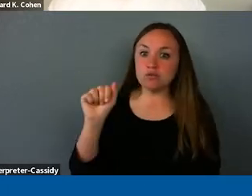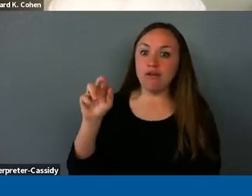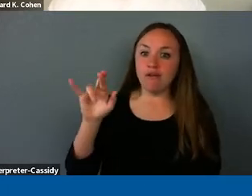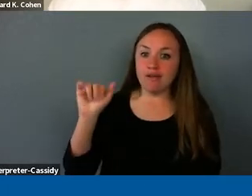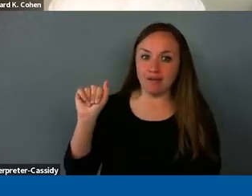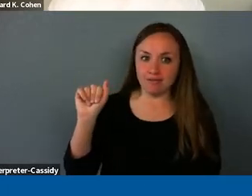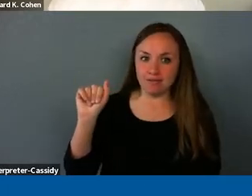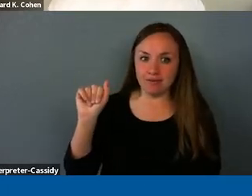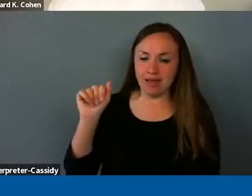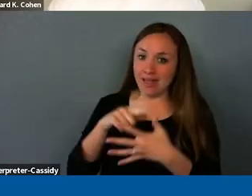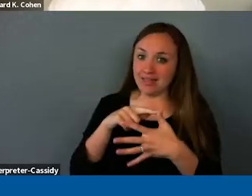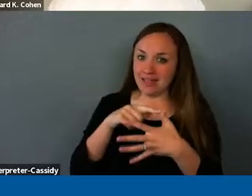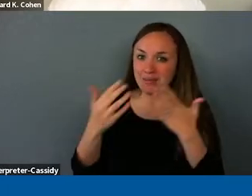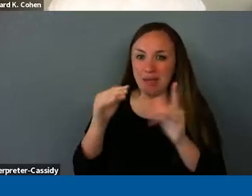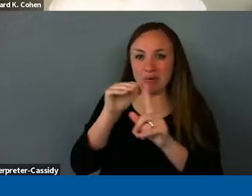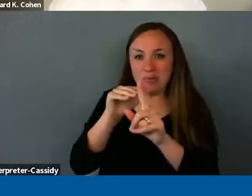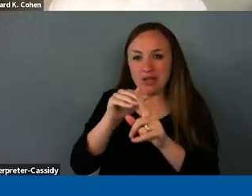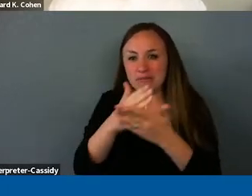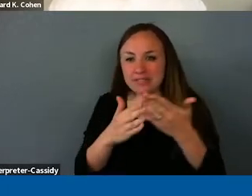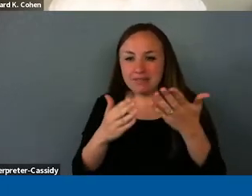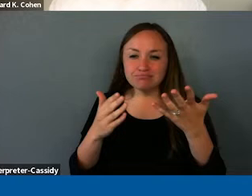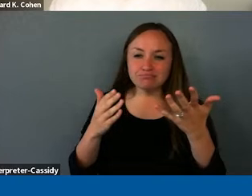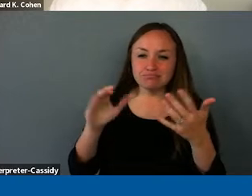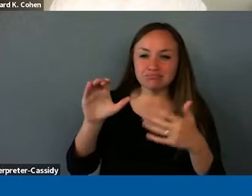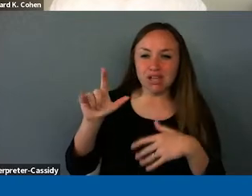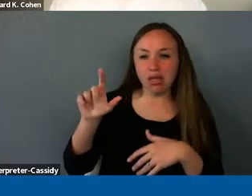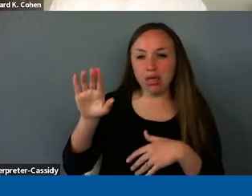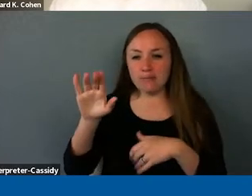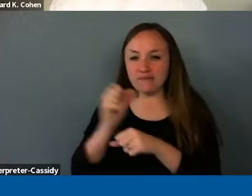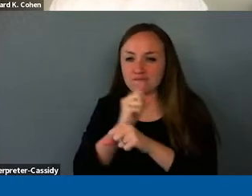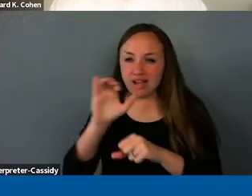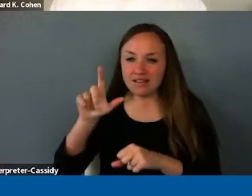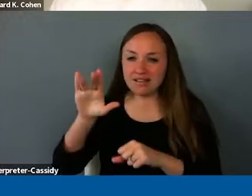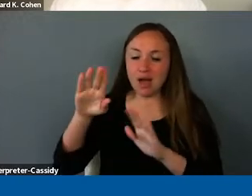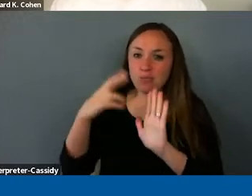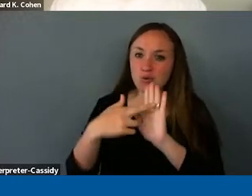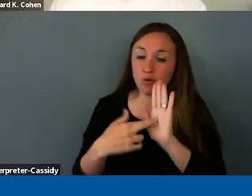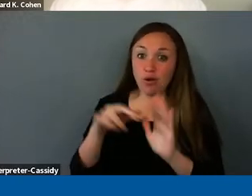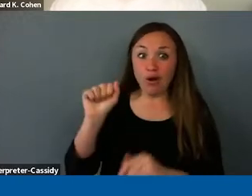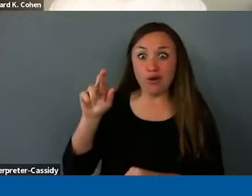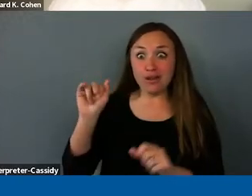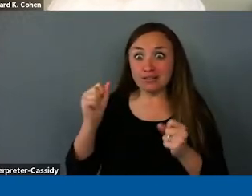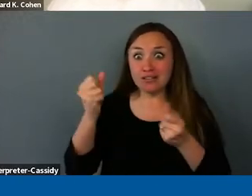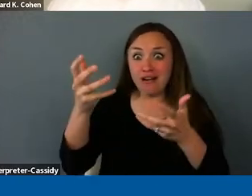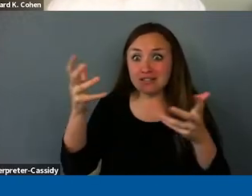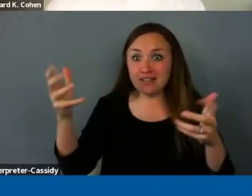Now this may remind you of some sort of "Fight Club" rule, and ARIA can cause a lot of fights definitely, but if you're confused by this rule,